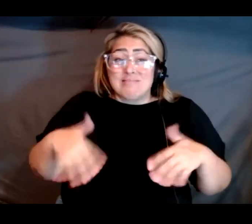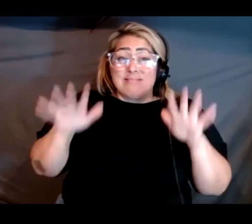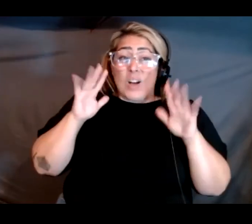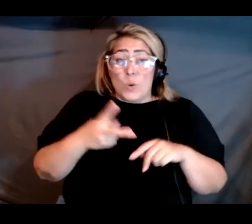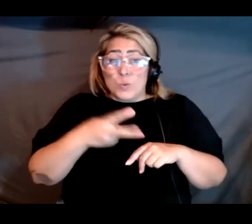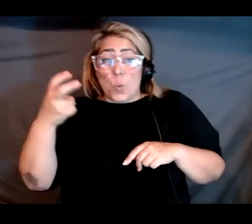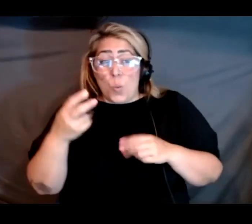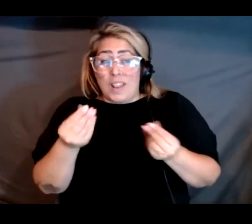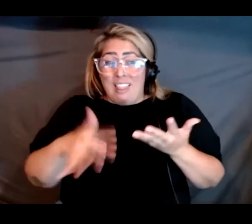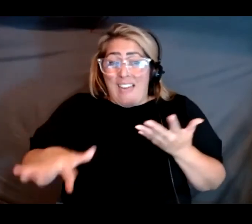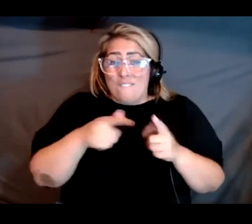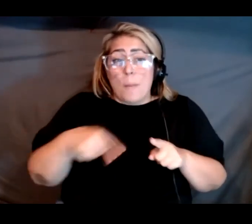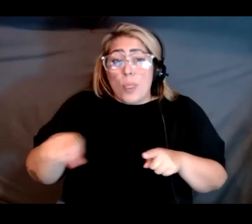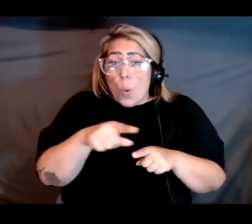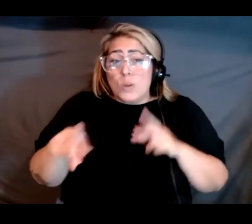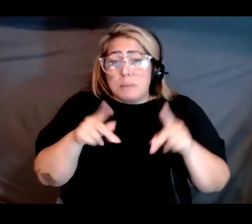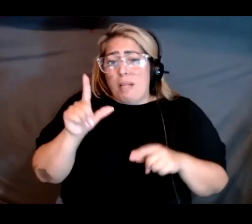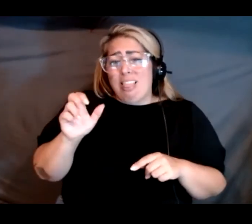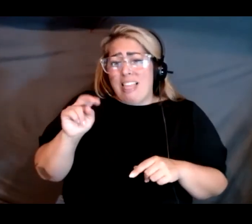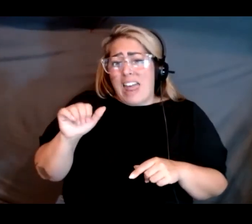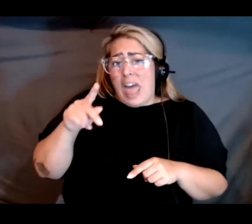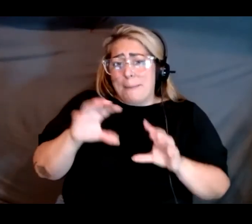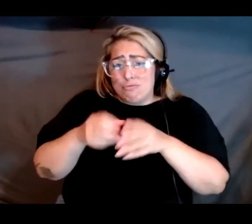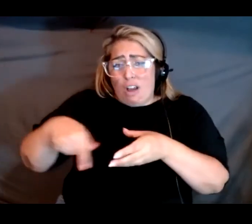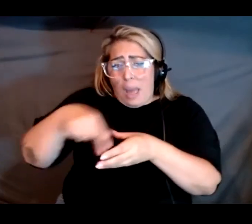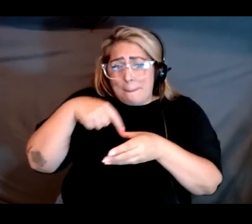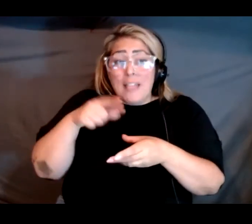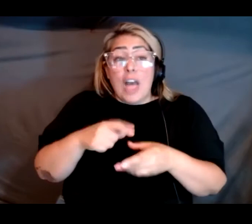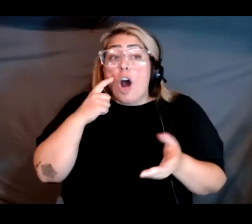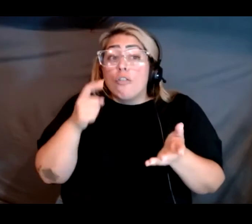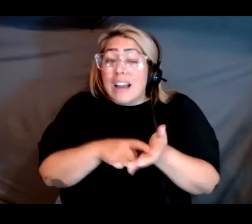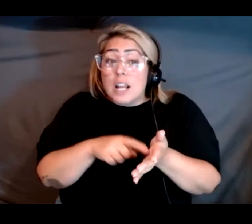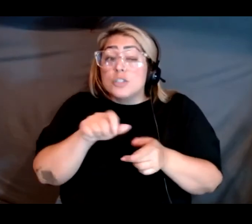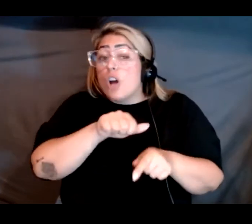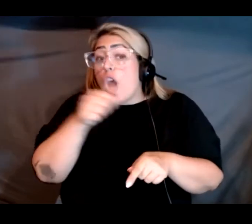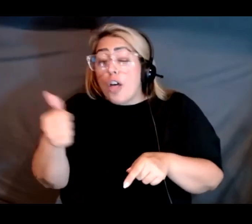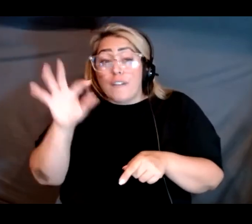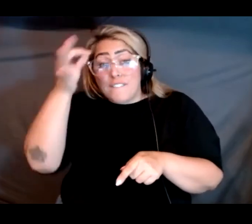who are also recognized federally as the Delaware Nation of Oklahoma,